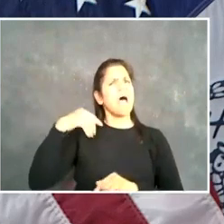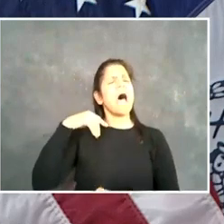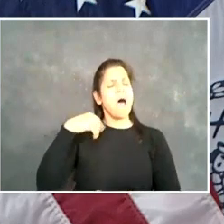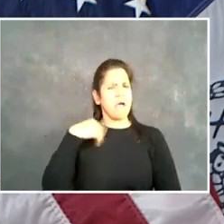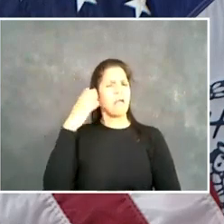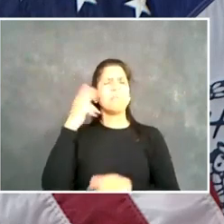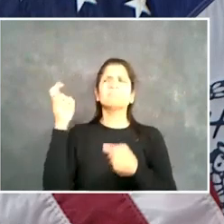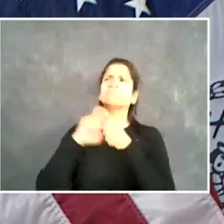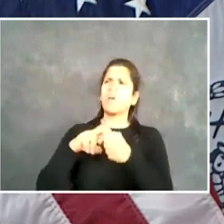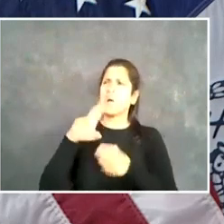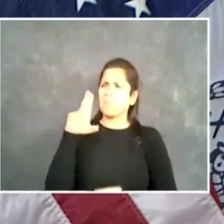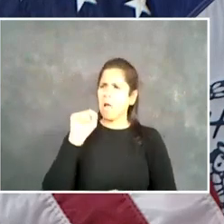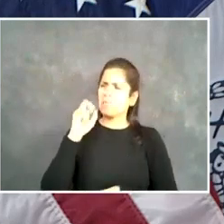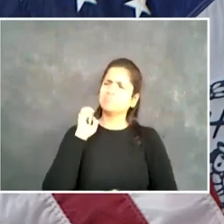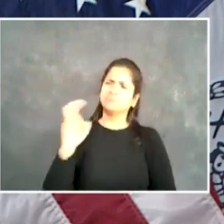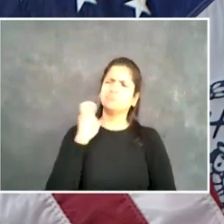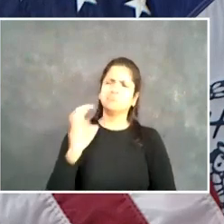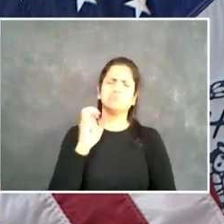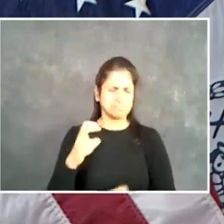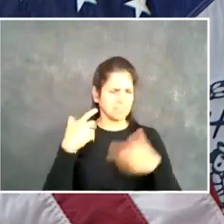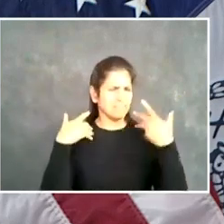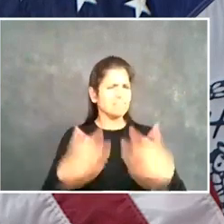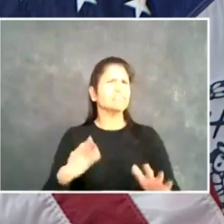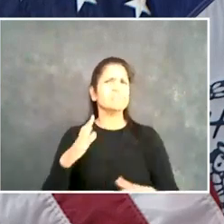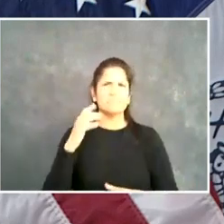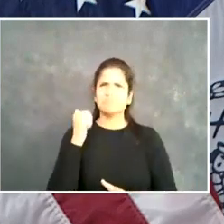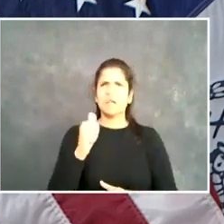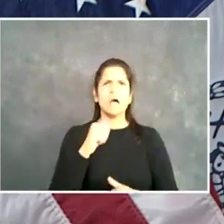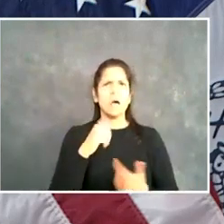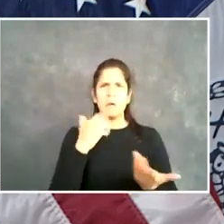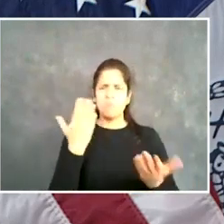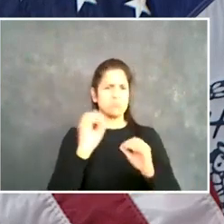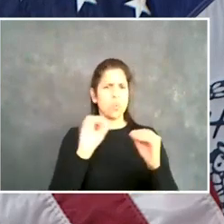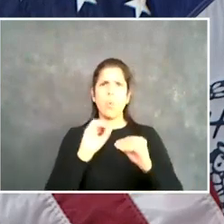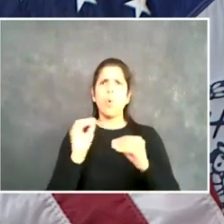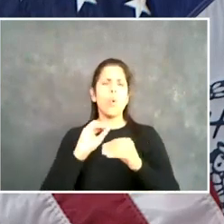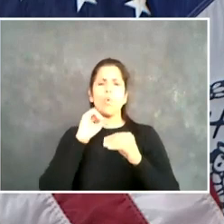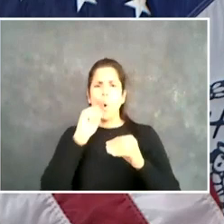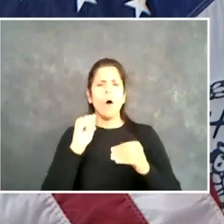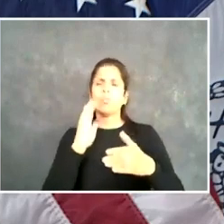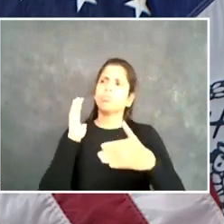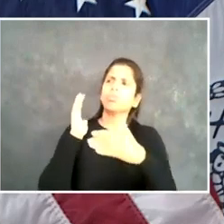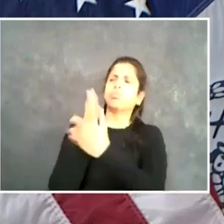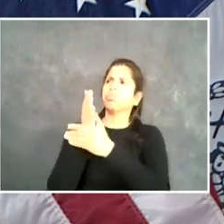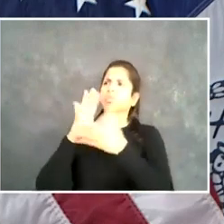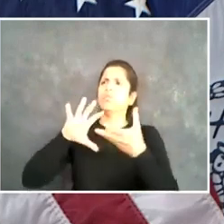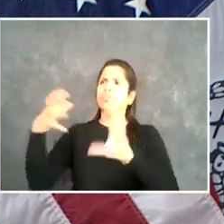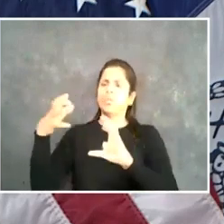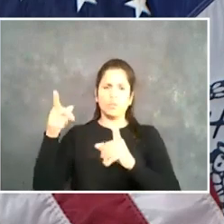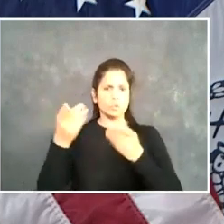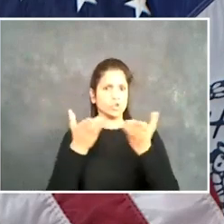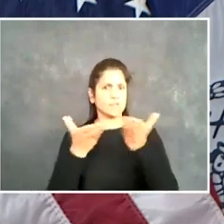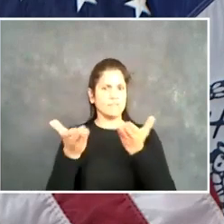IT WON'T DISRUPT SERVICE FOR PEOPLE WHO NEED SERVICE, BUT ALLOW DEEP CLEANING OF THE